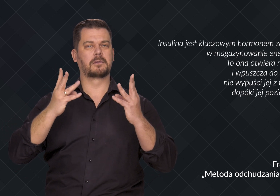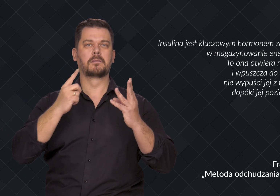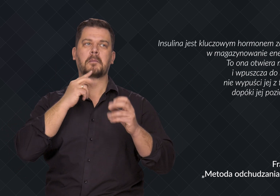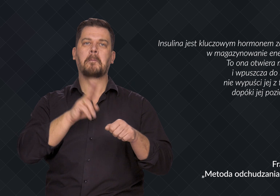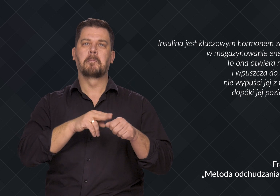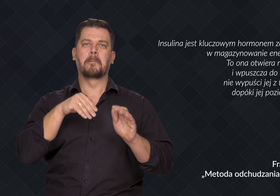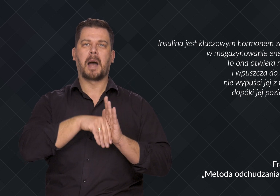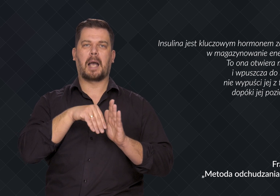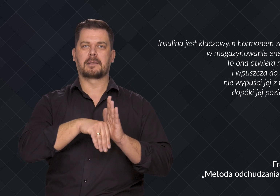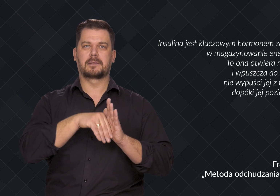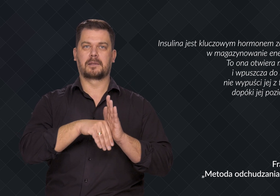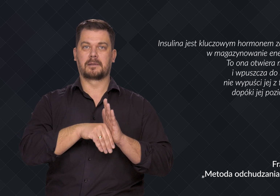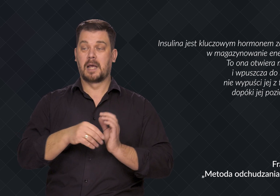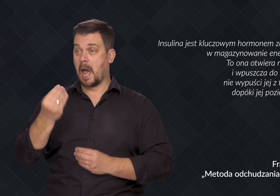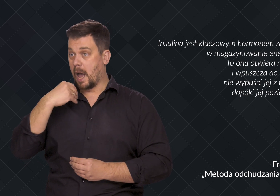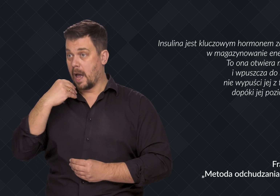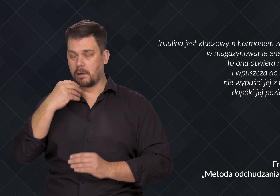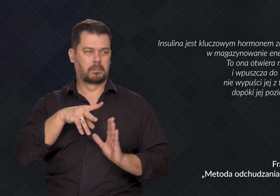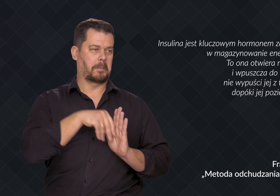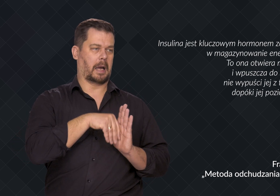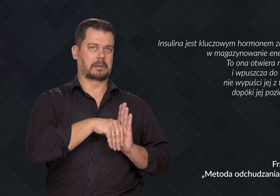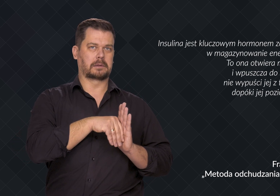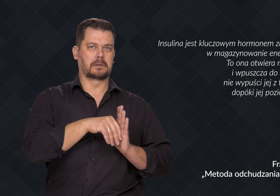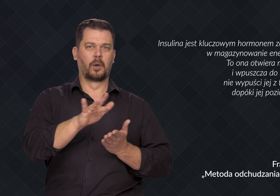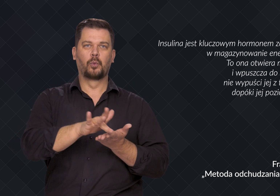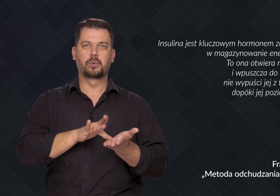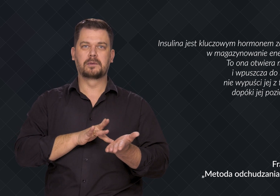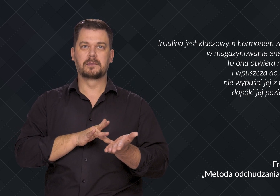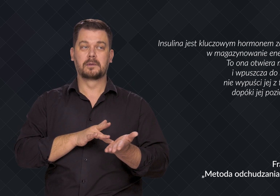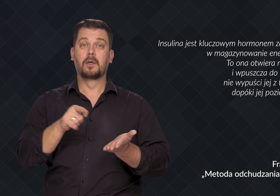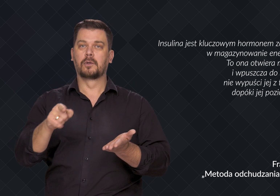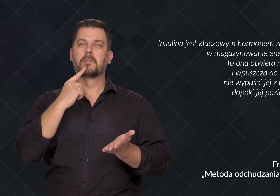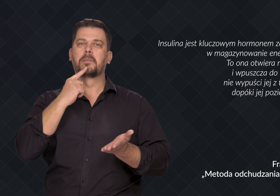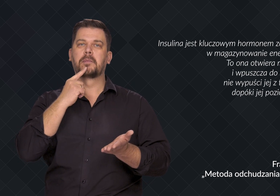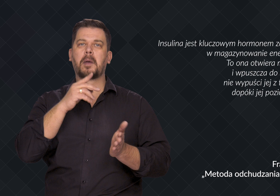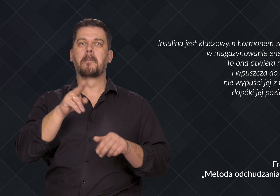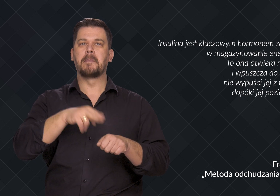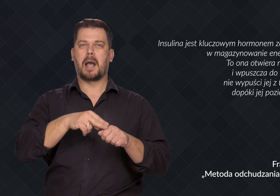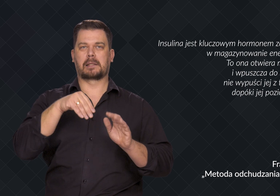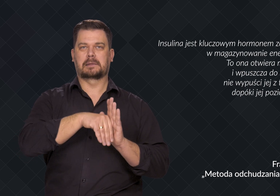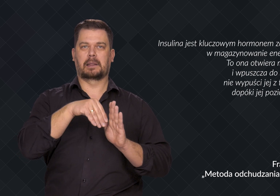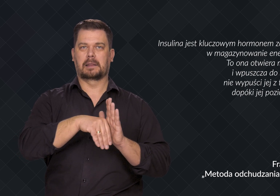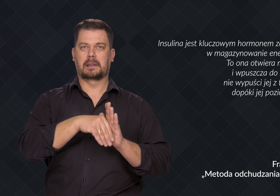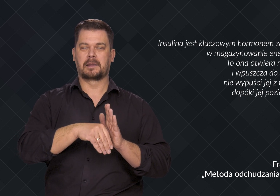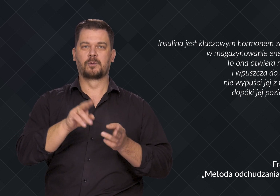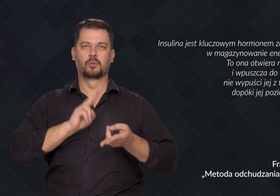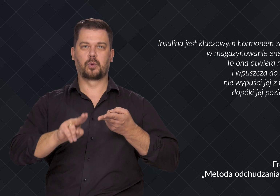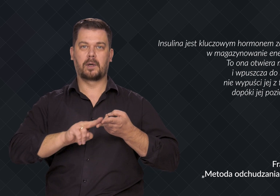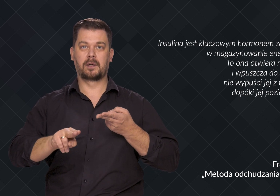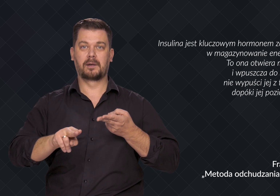involved in storing energy from food. It opens the energy storage and lets glucose in -